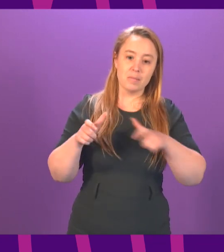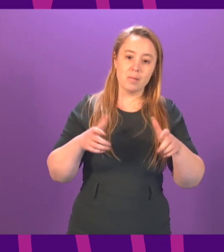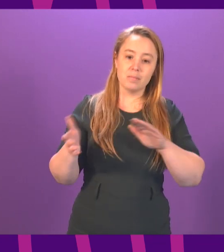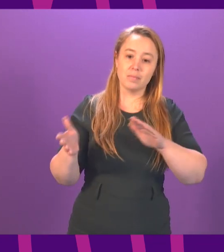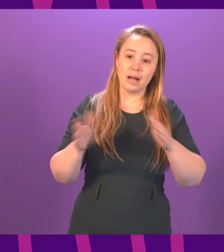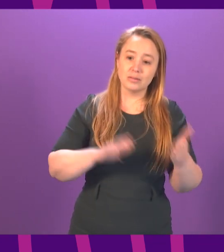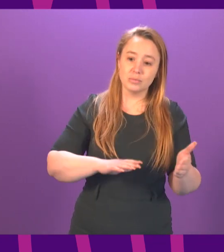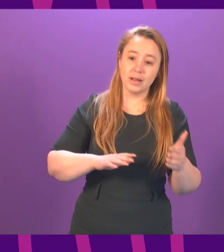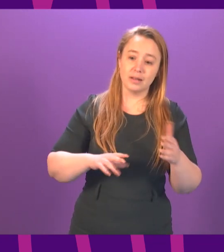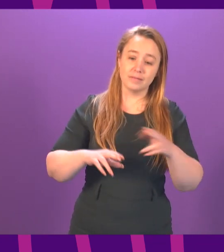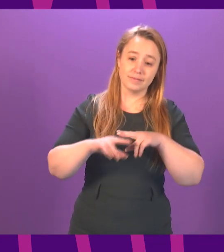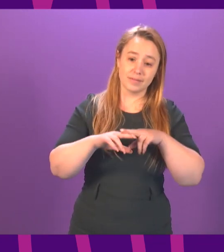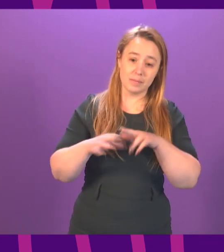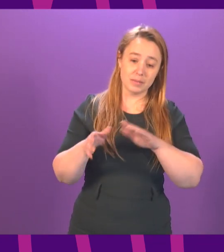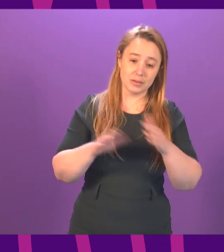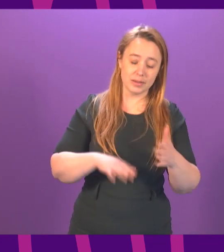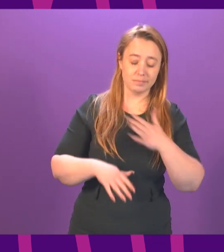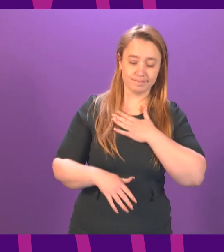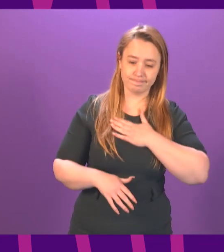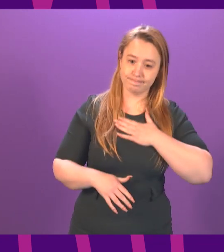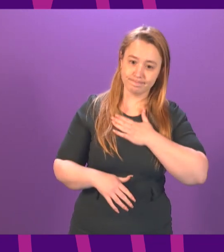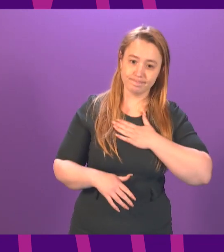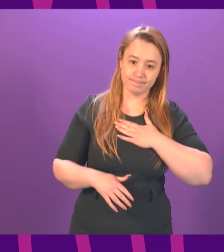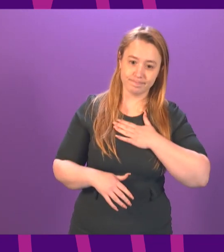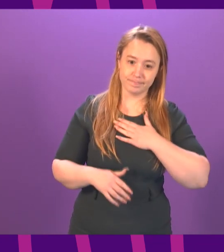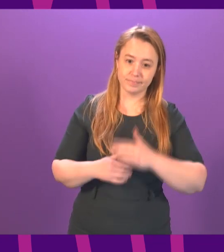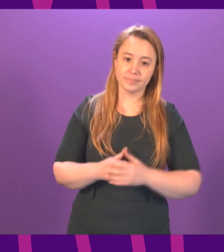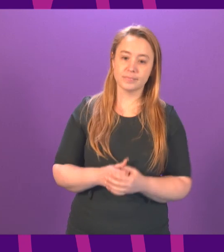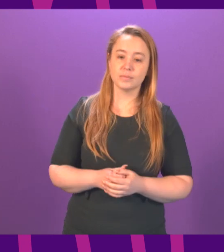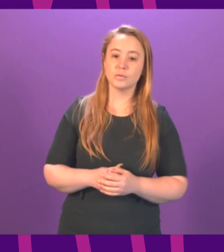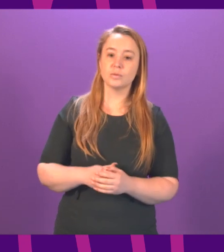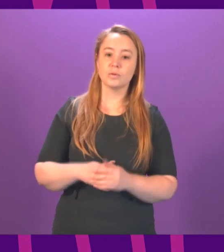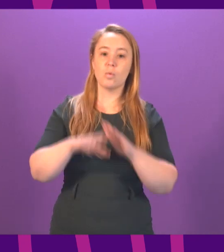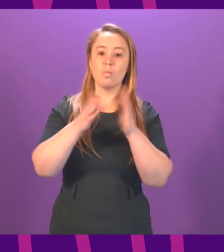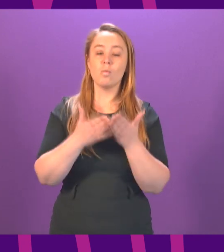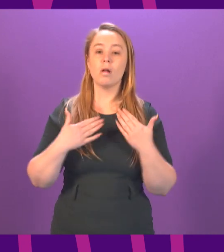Since the beginning of the pandemic, the World Health Organization has told countries to “test,